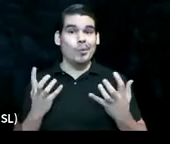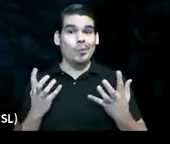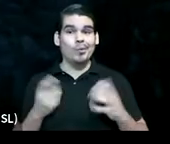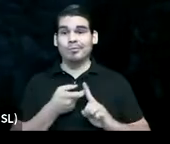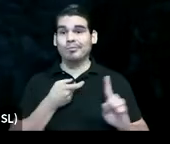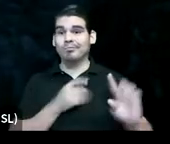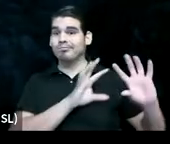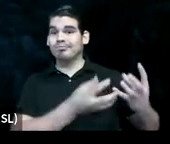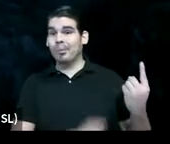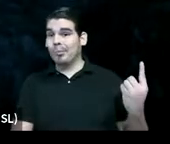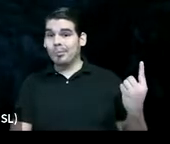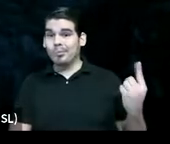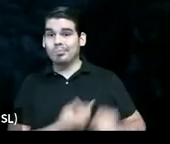Alright, so let's go ahead and go to